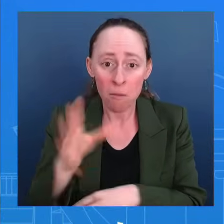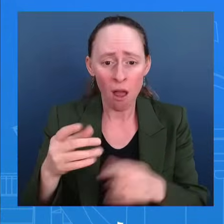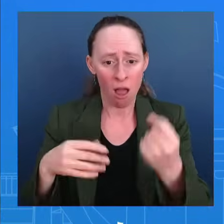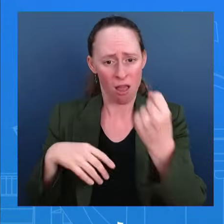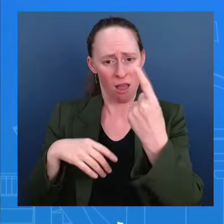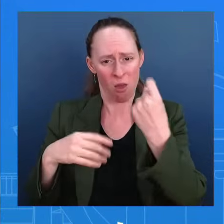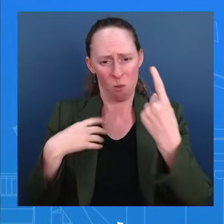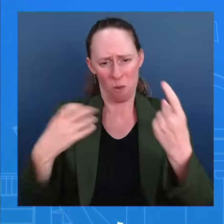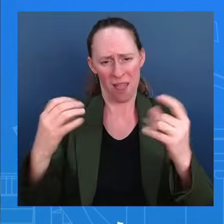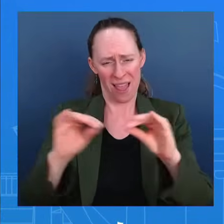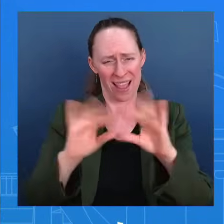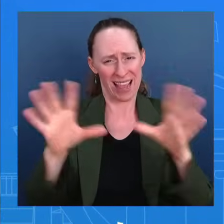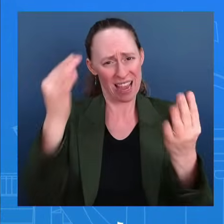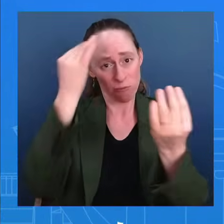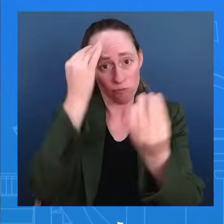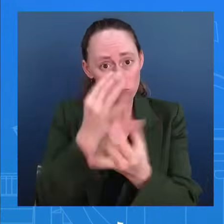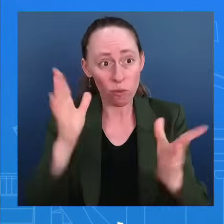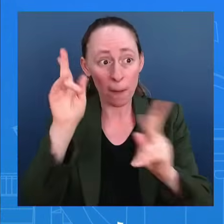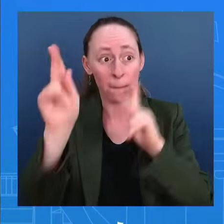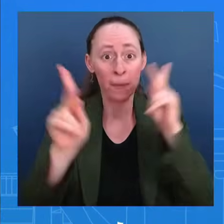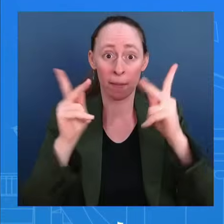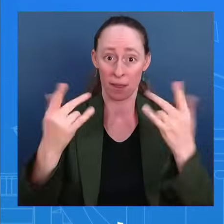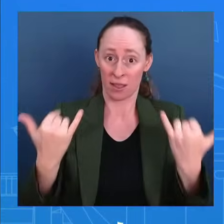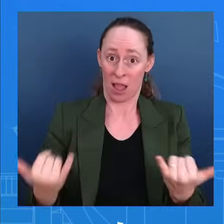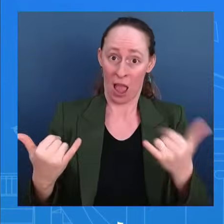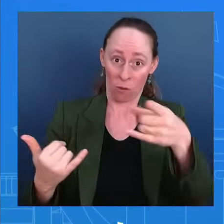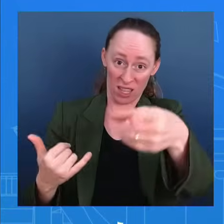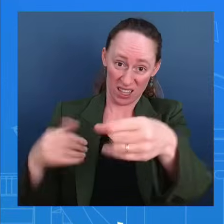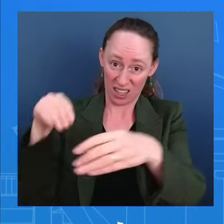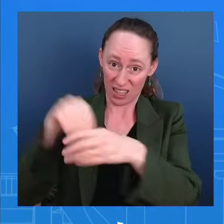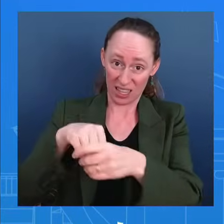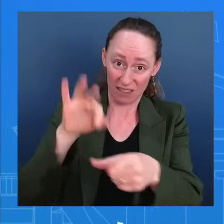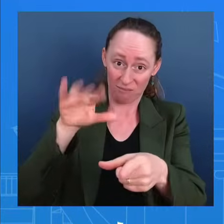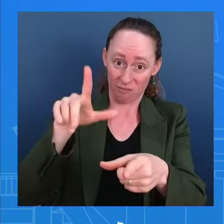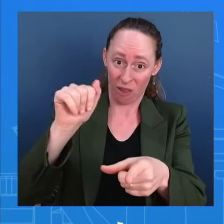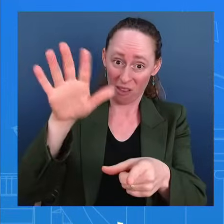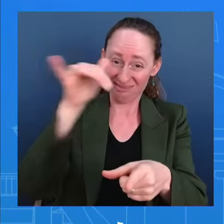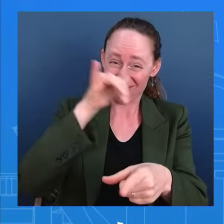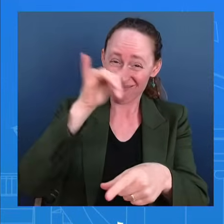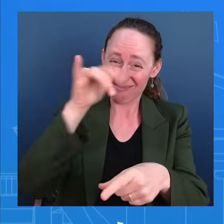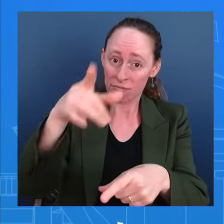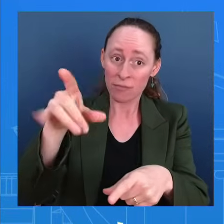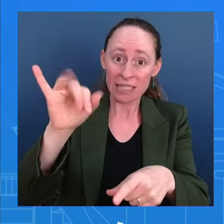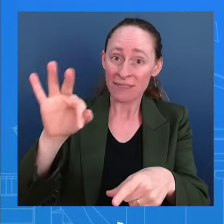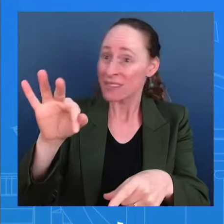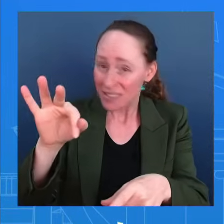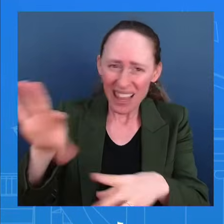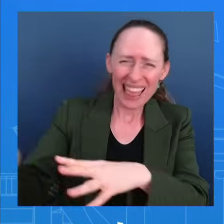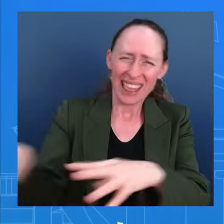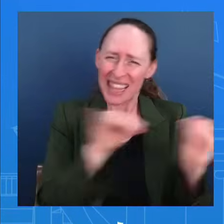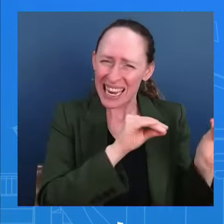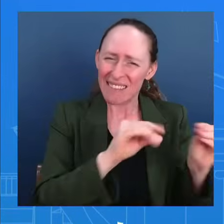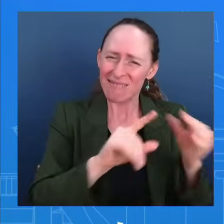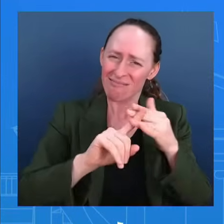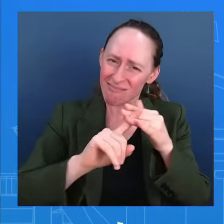It is important to evacuate. It is important to take this storm very, very seriously. It will be catastrophic. You heard from the FEMA administrator.